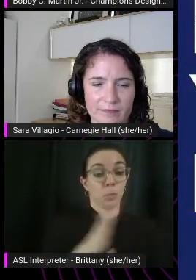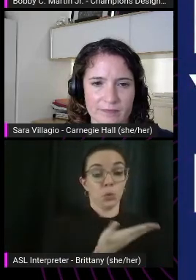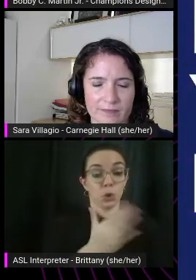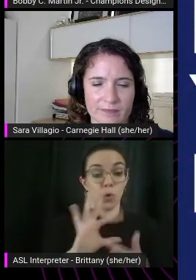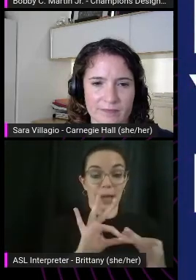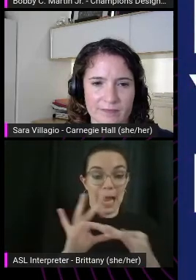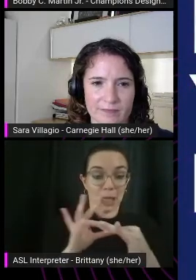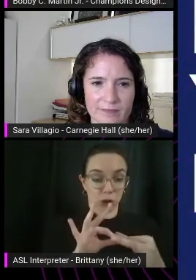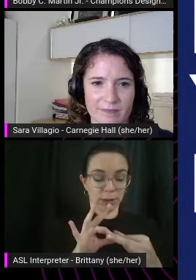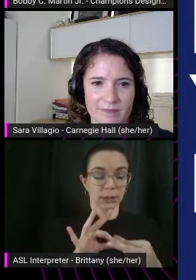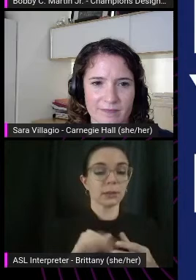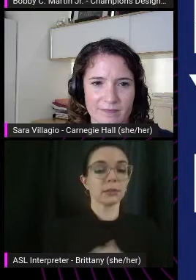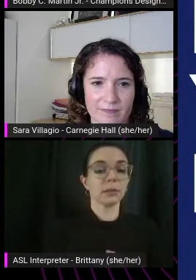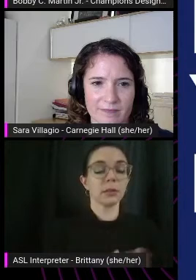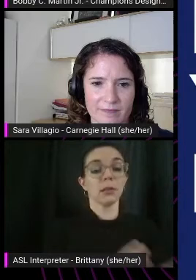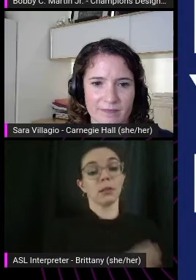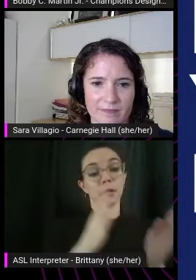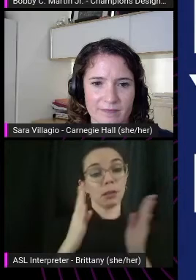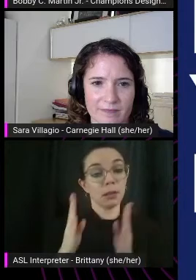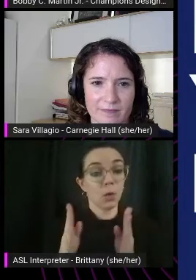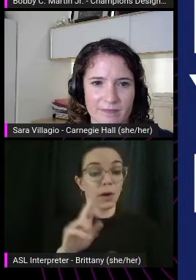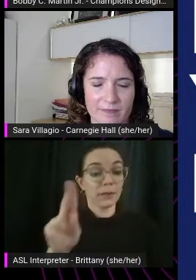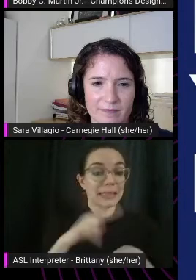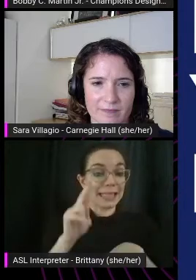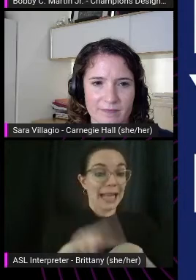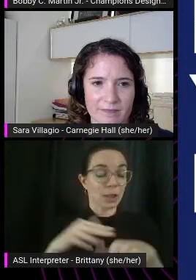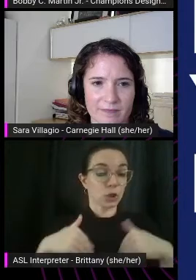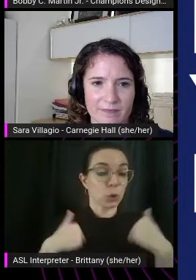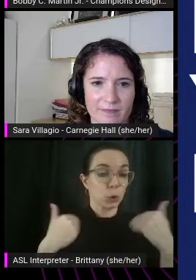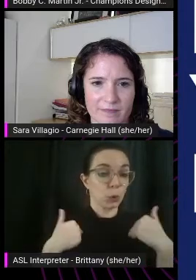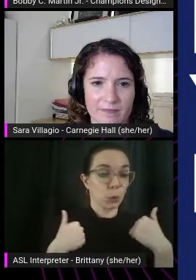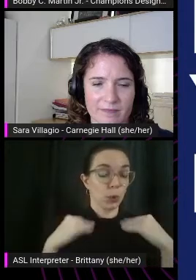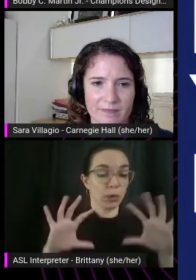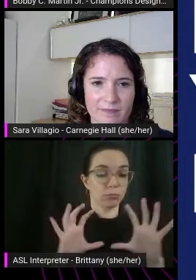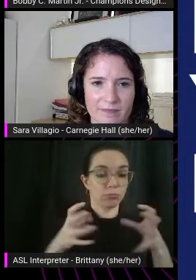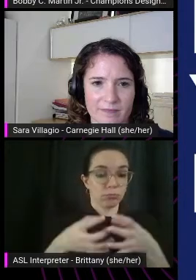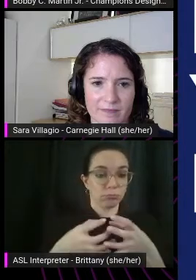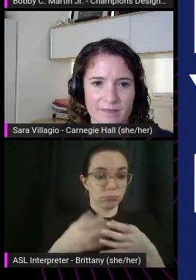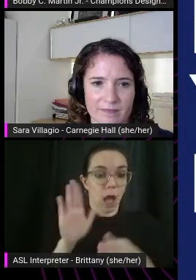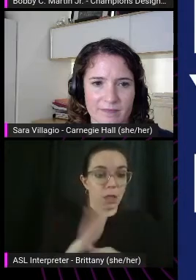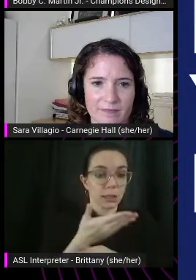Or if it's the National Youth Ensembles. You can see now it takes on this different color.